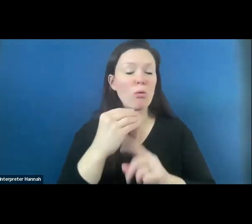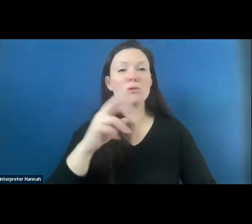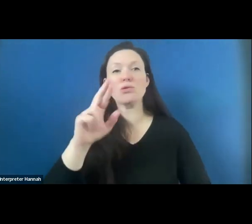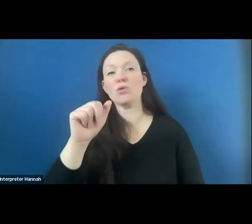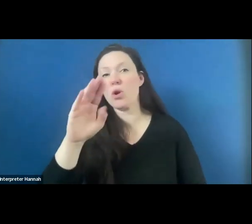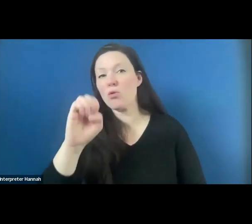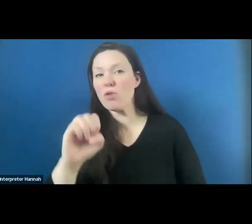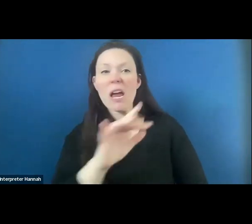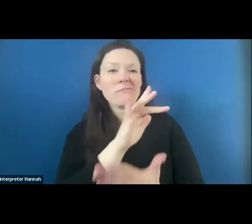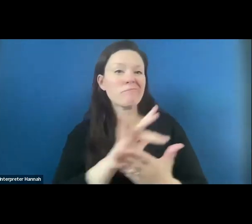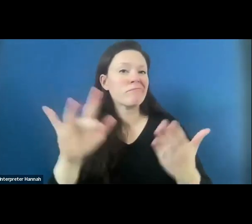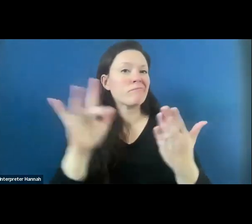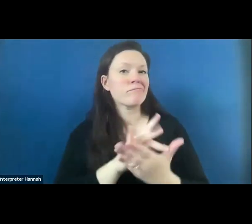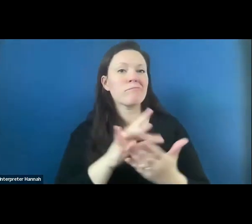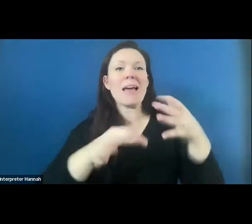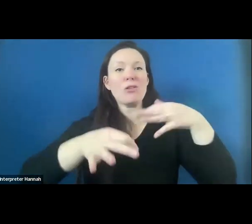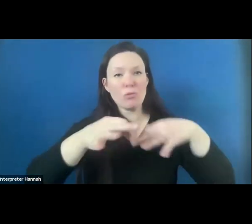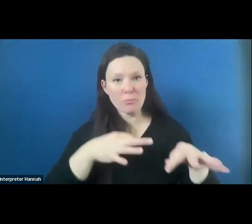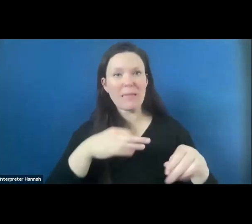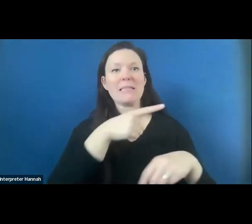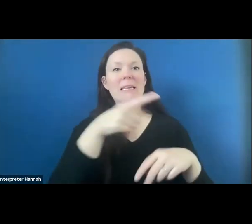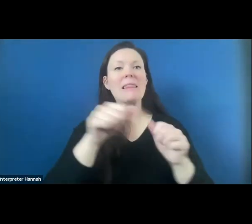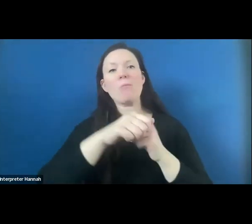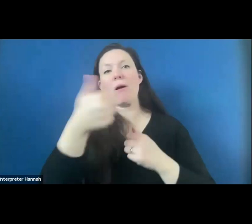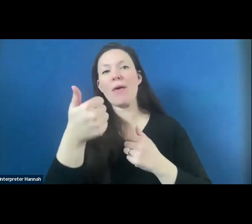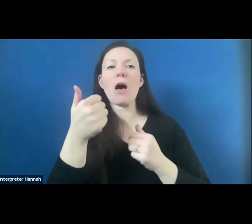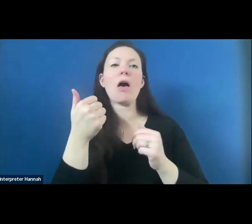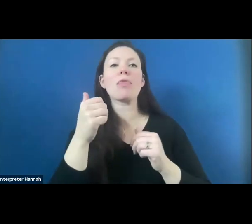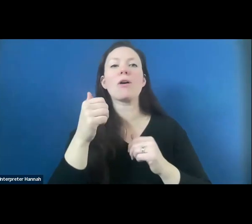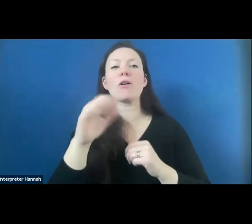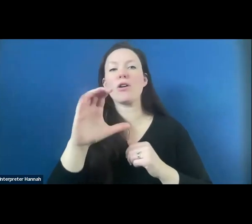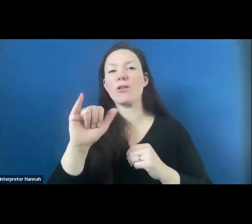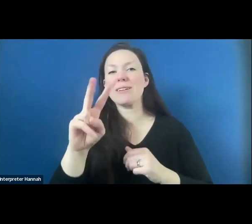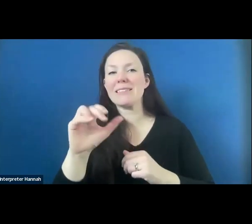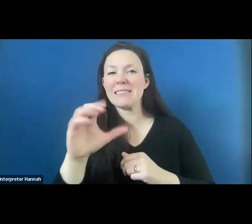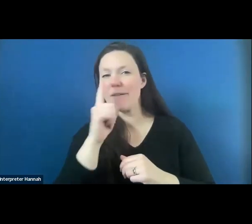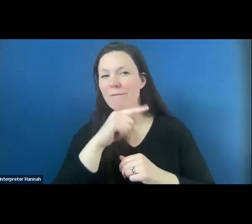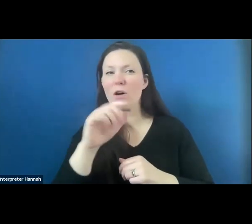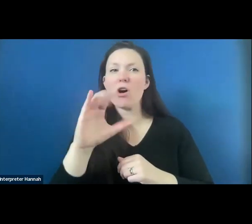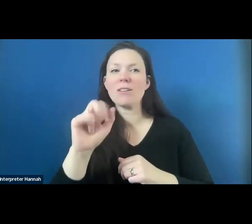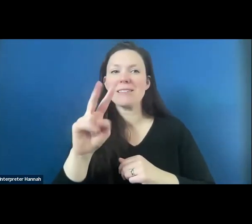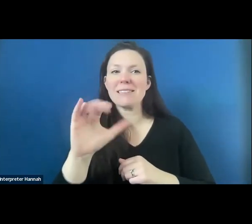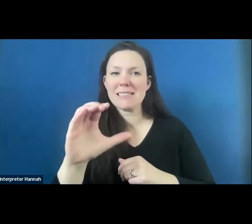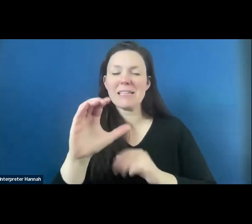and replacing them with their selves and their false civic identity. And we saw that happen pretty successfully here in the United States.